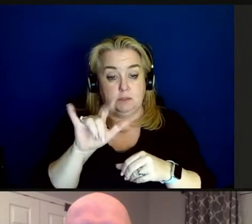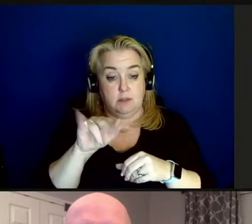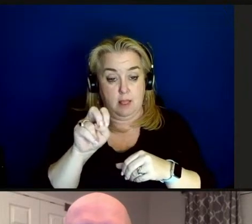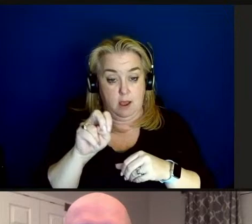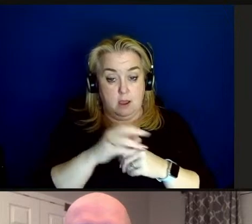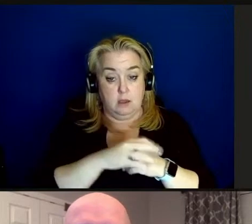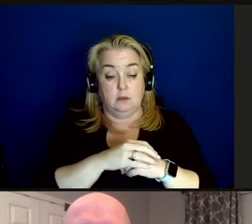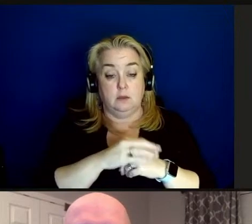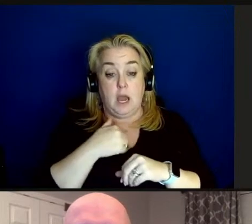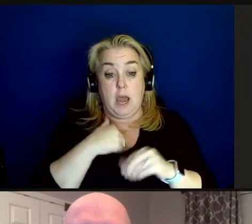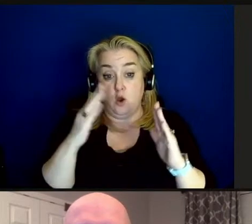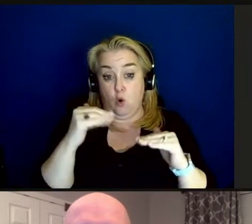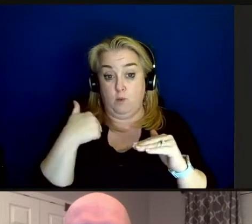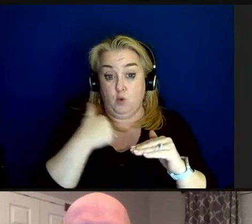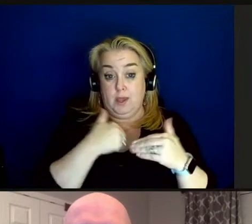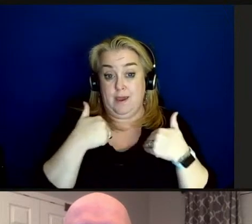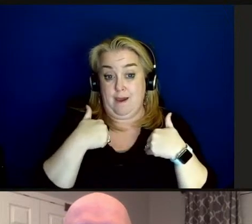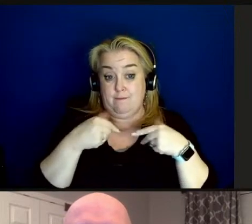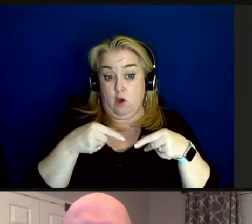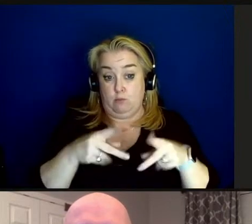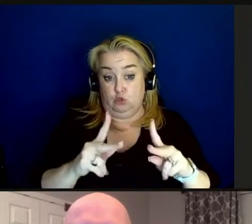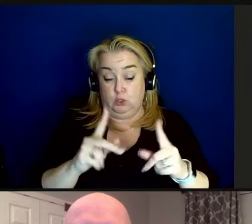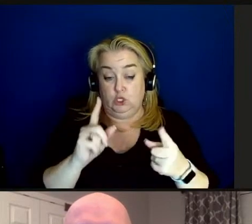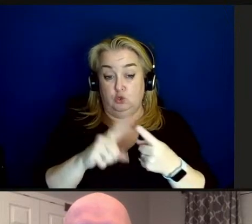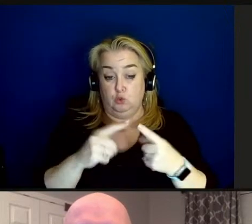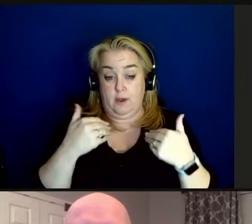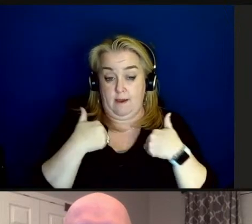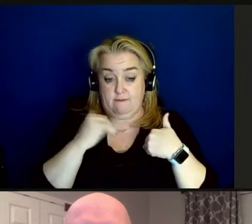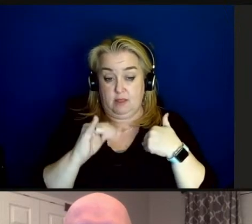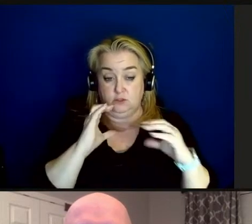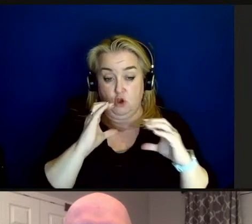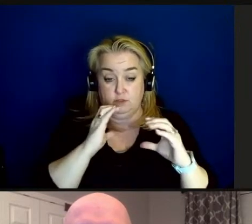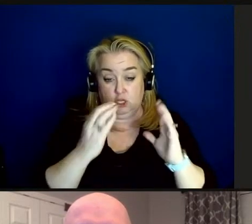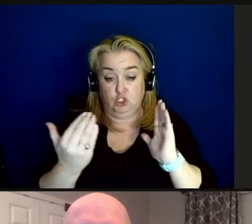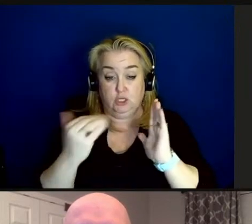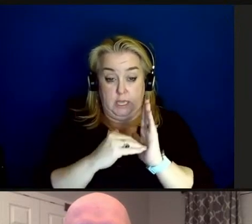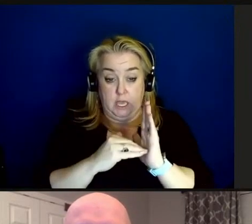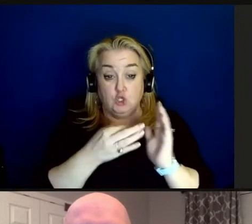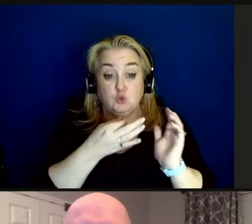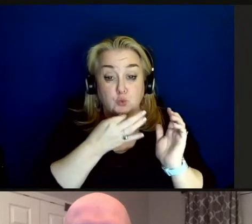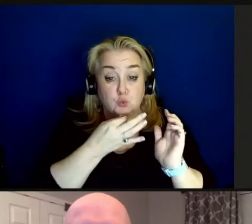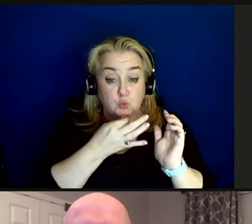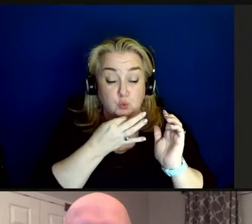RESPONSE IN BASELINE.